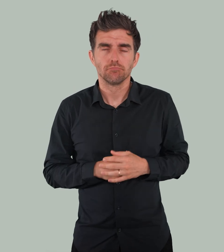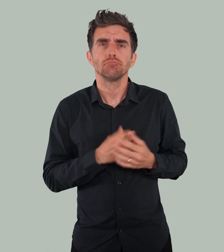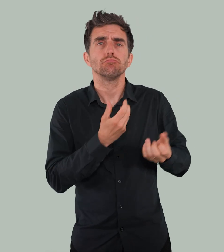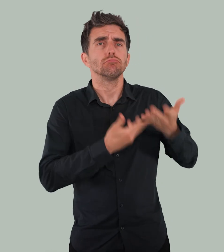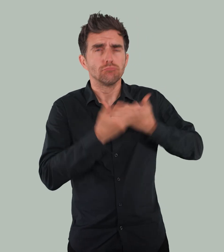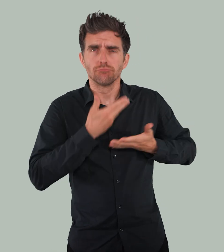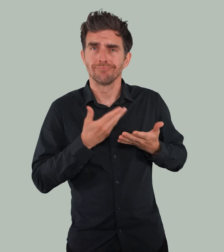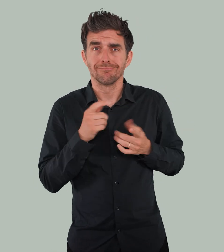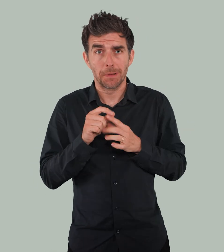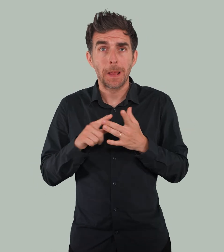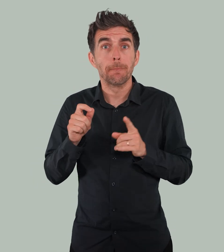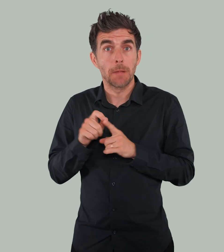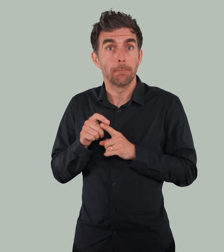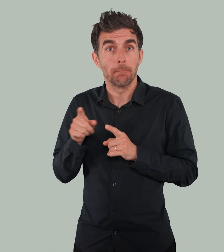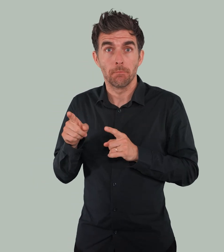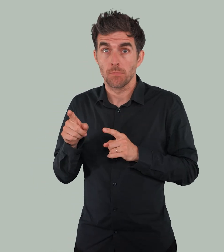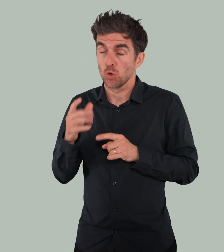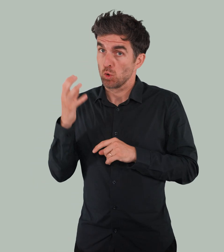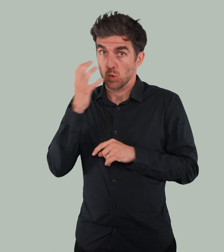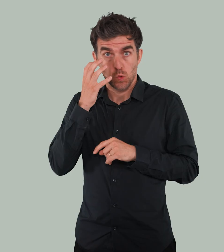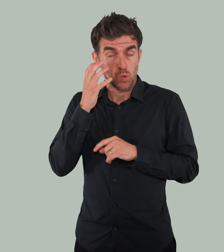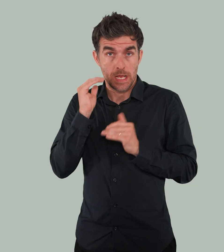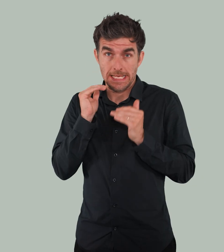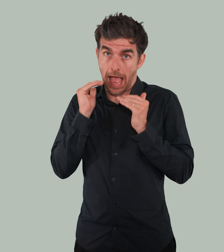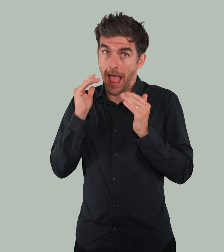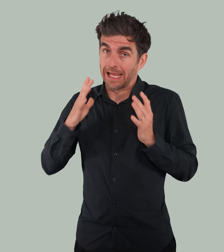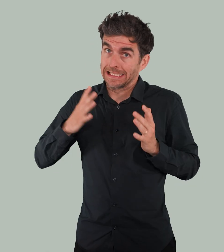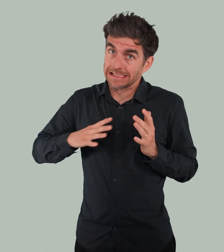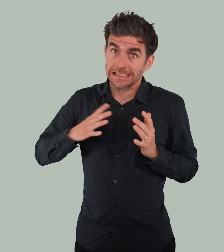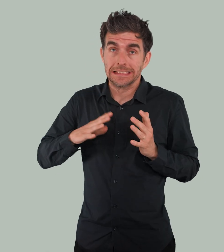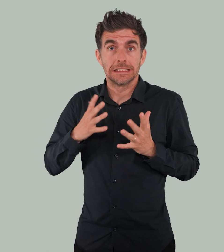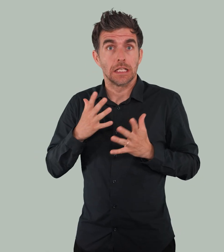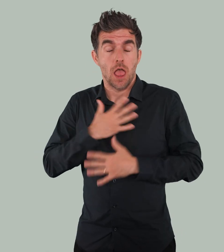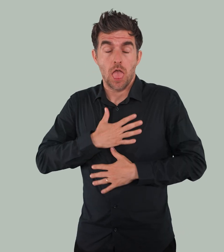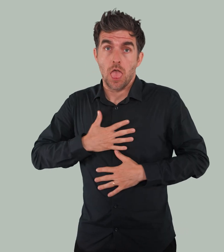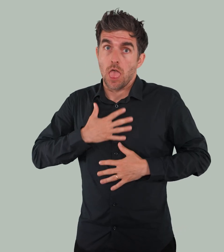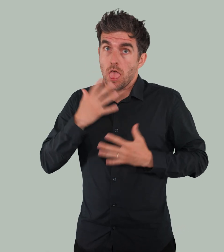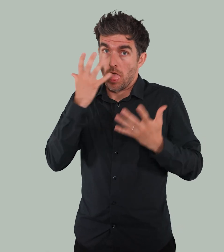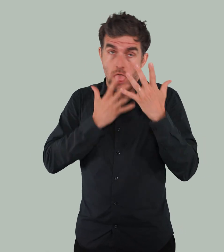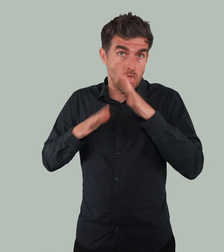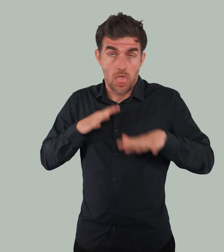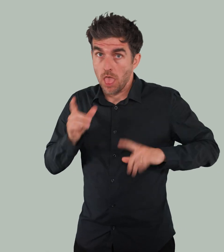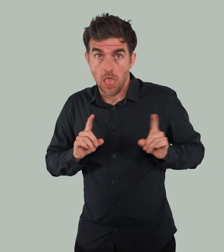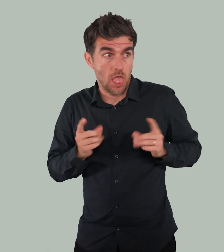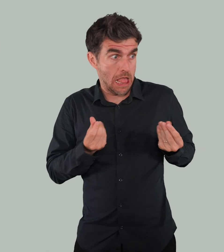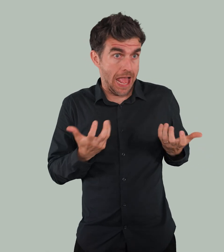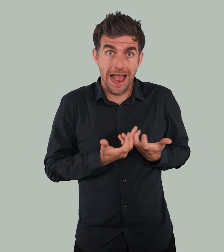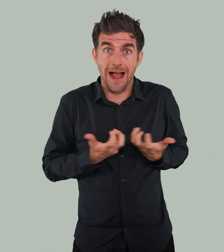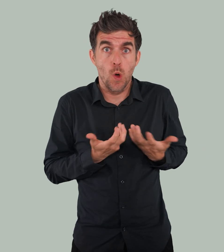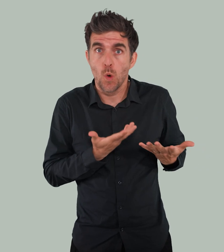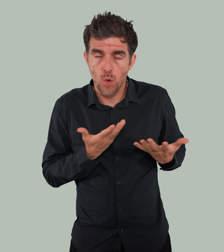Respondents describe PIP as high stakes and emotionally taxing,